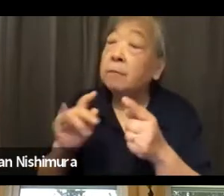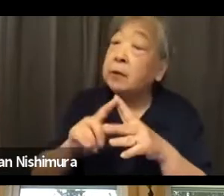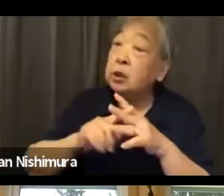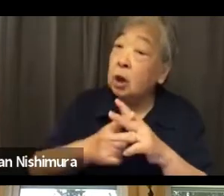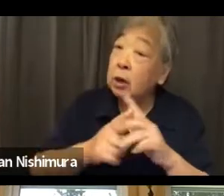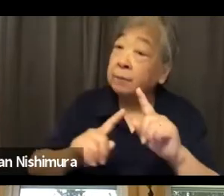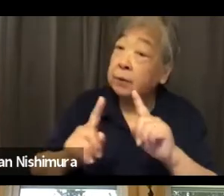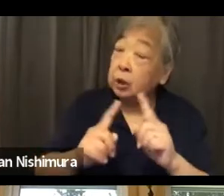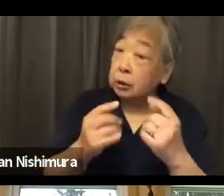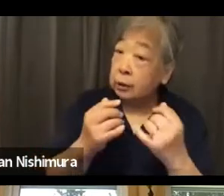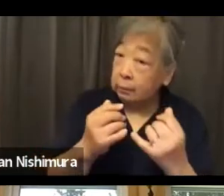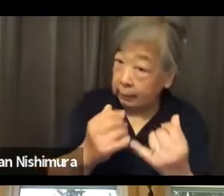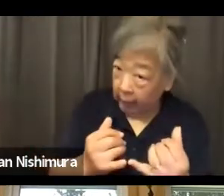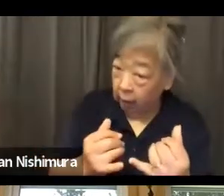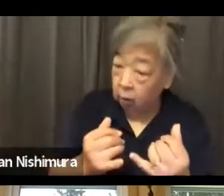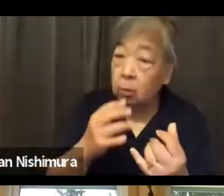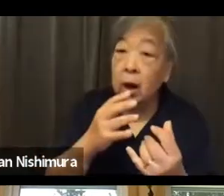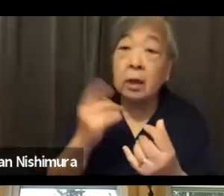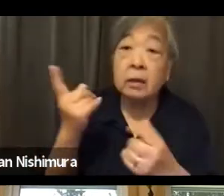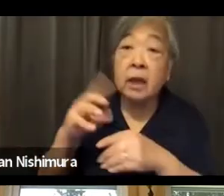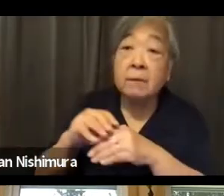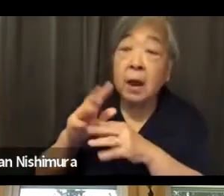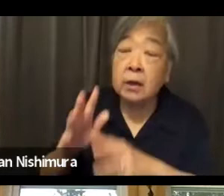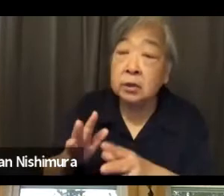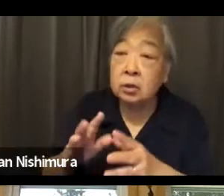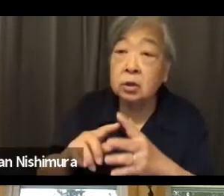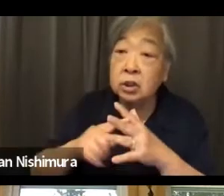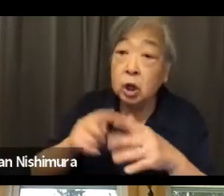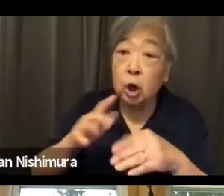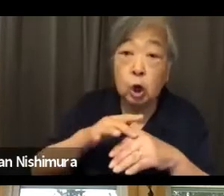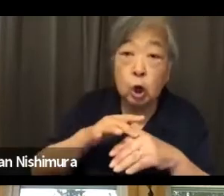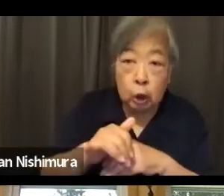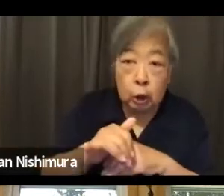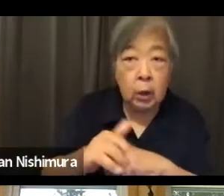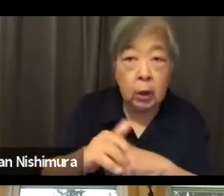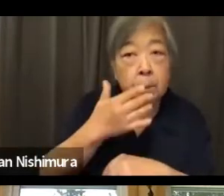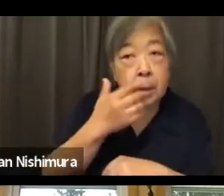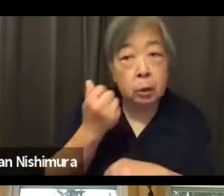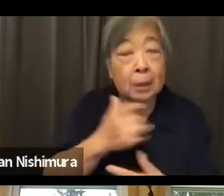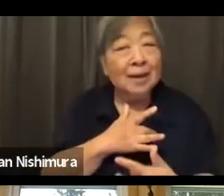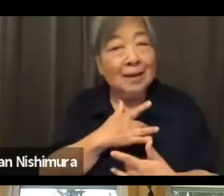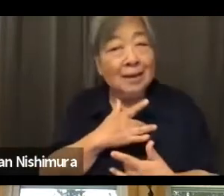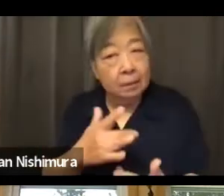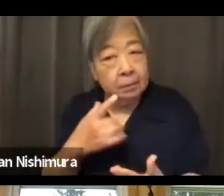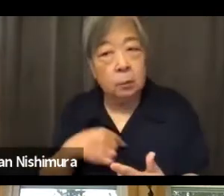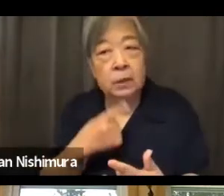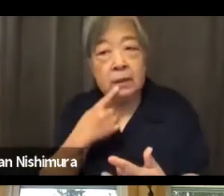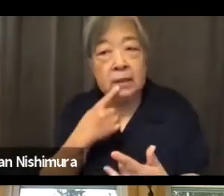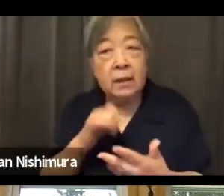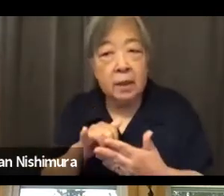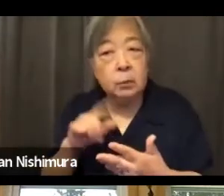and the education abroad adviser, the better. Typically we say we need 8 weeks notice for accommodations.